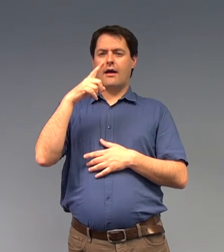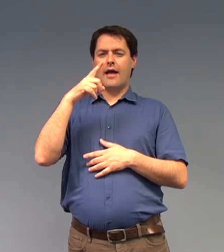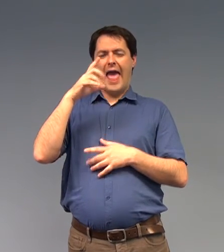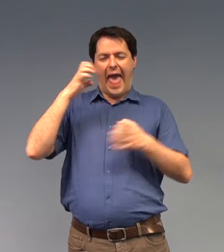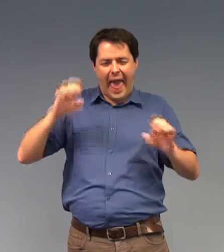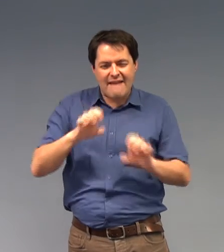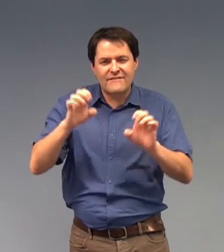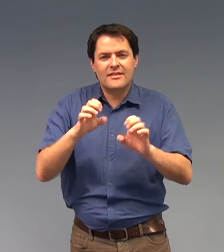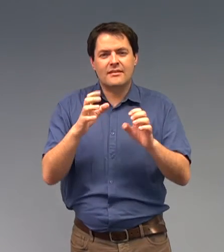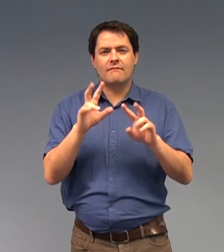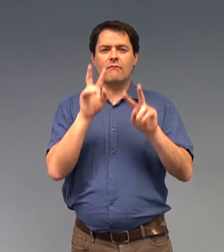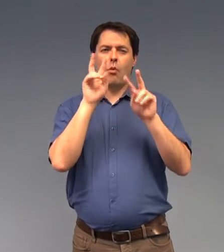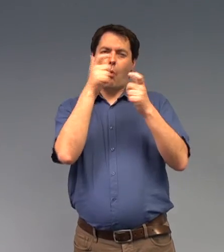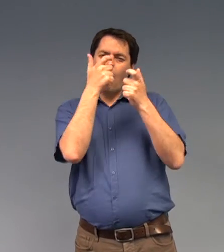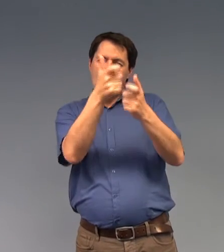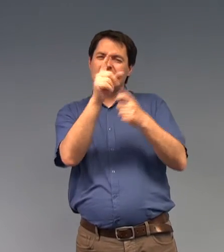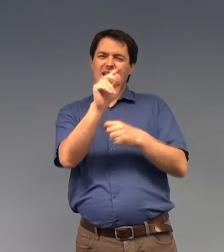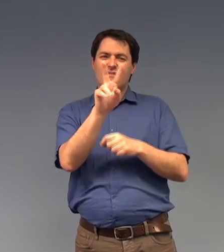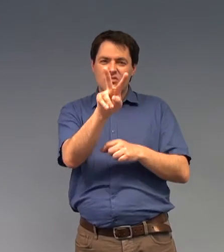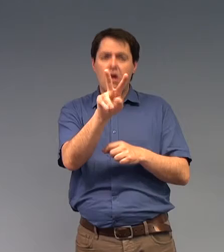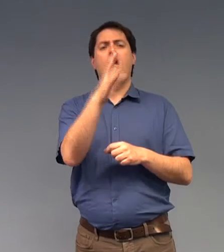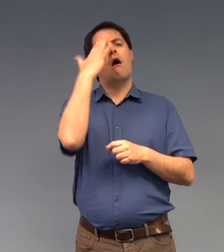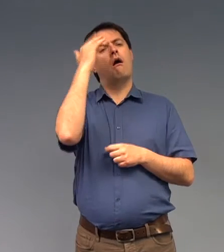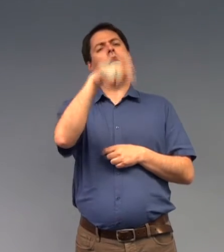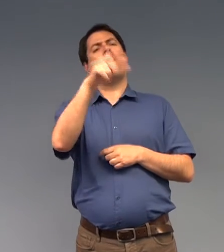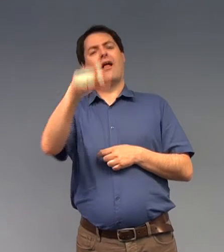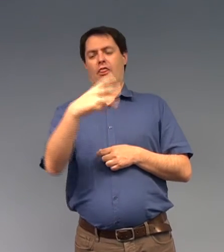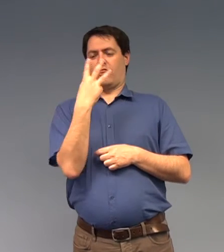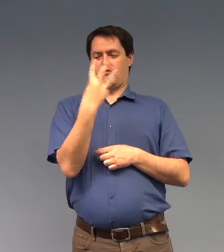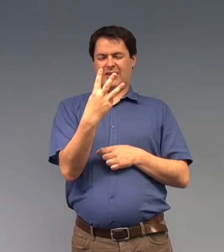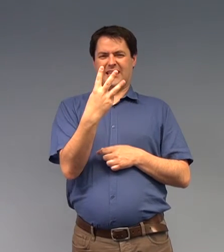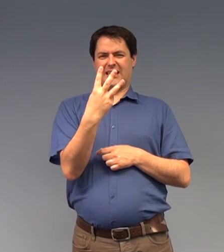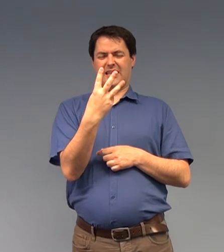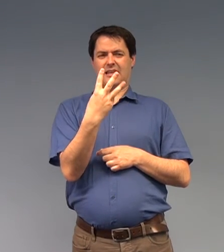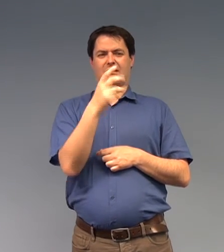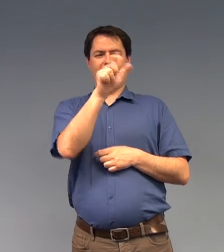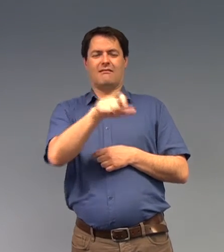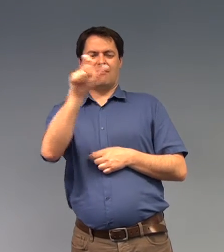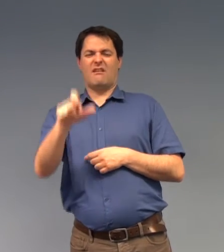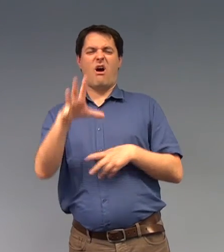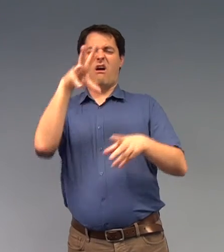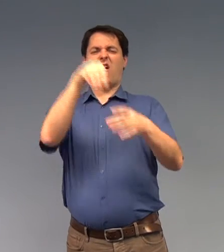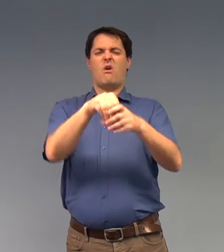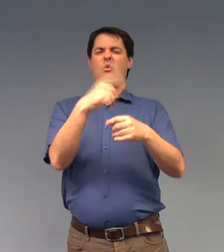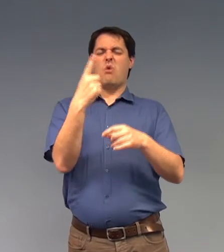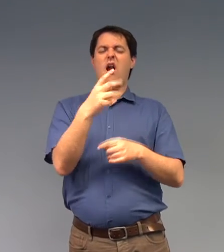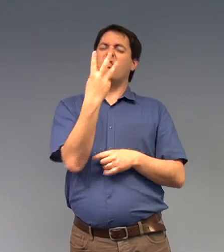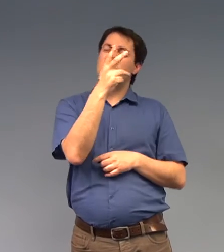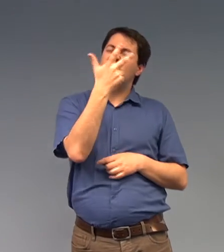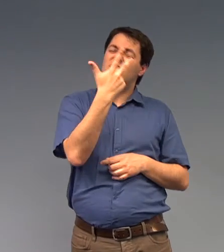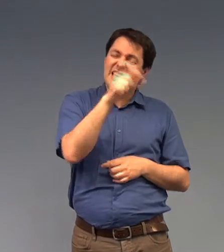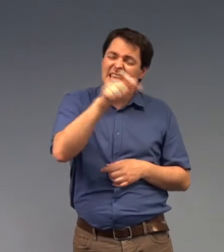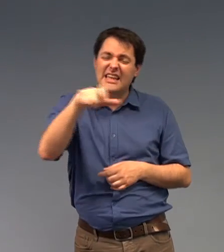To enrich. To reduce the effort of the audience who were watching that from the television.